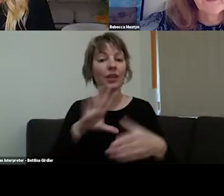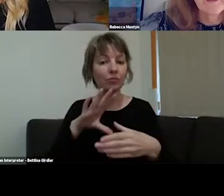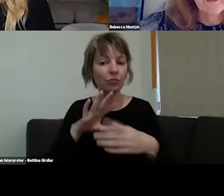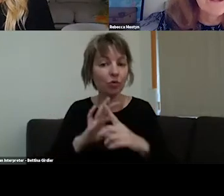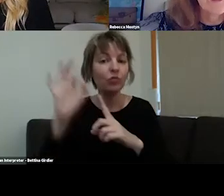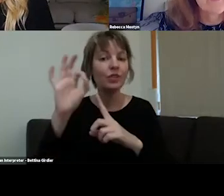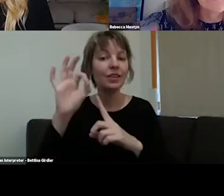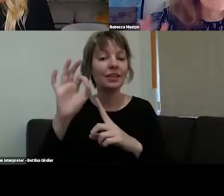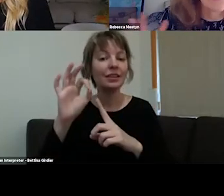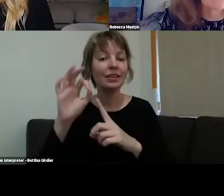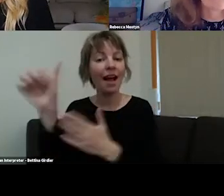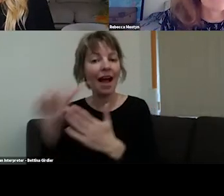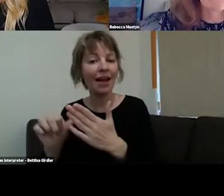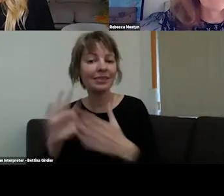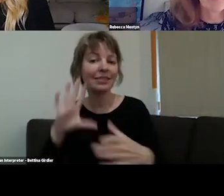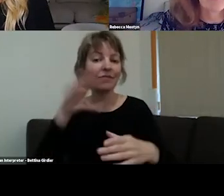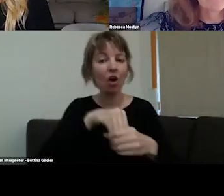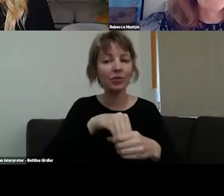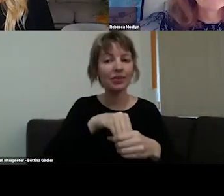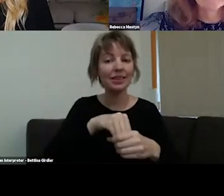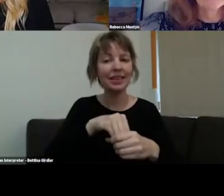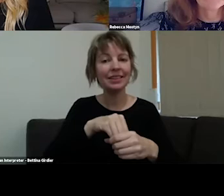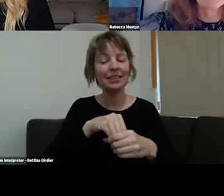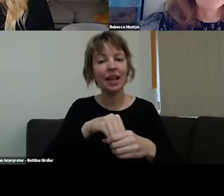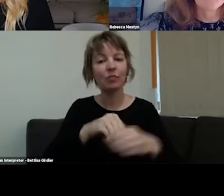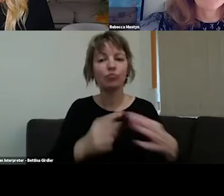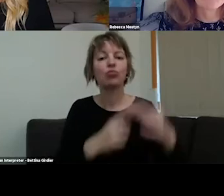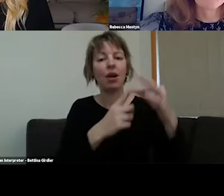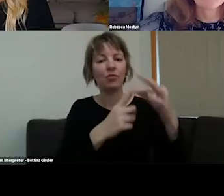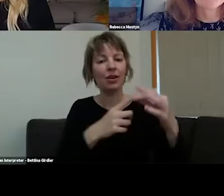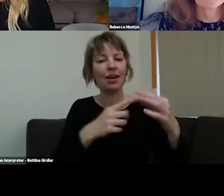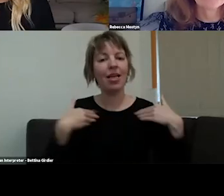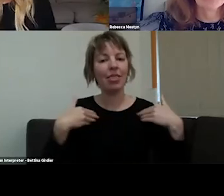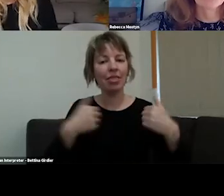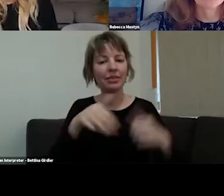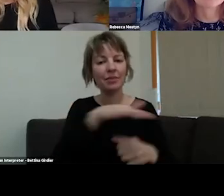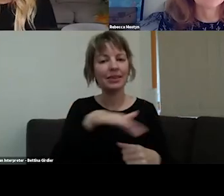It sounds like in some areas, maybe, there's some progress and in other areas a lot of work to be done.